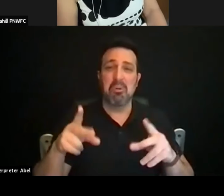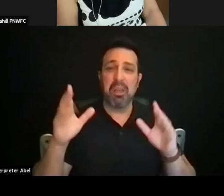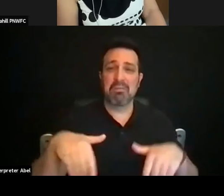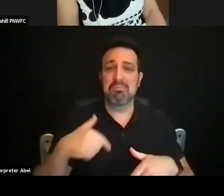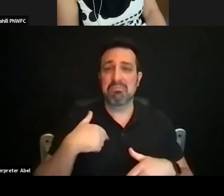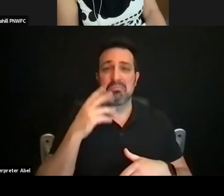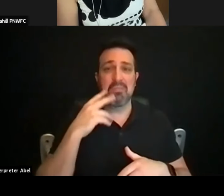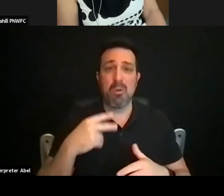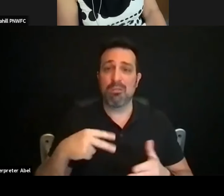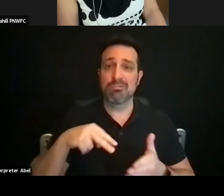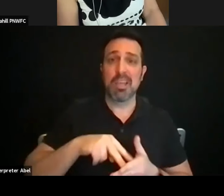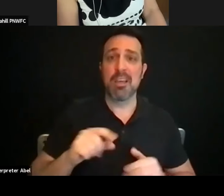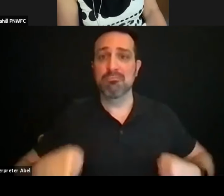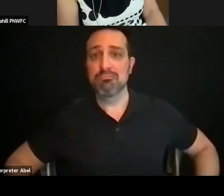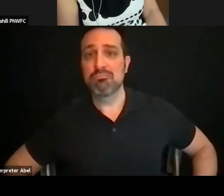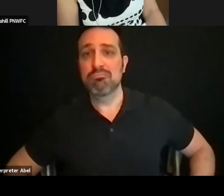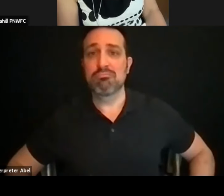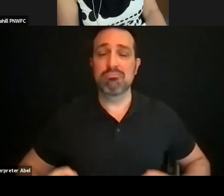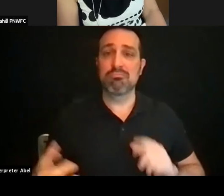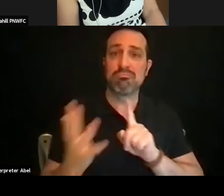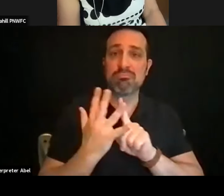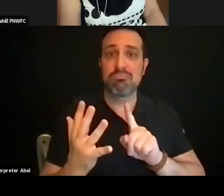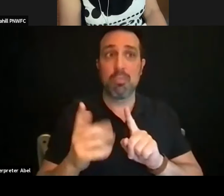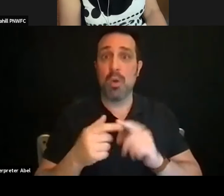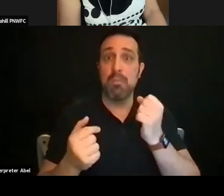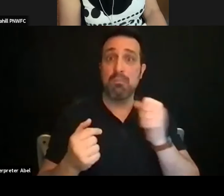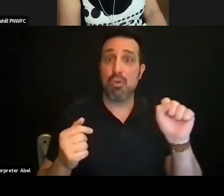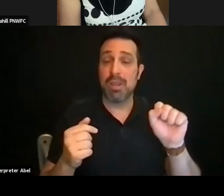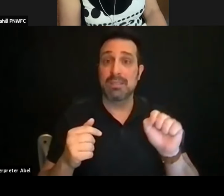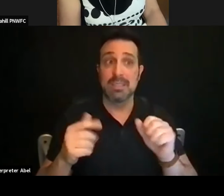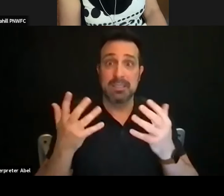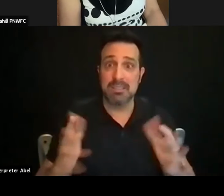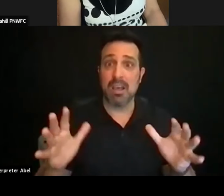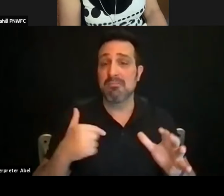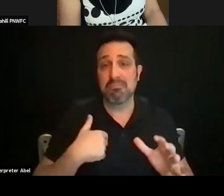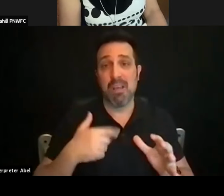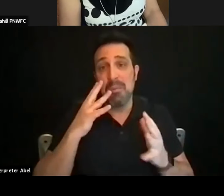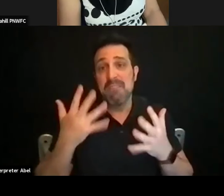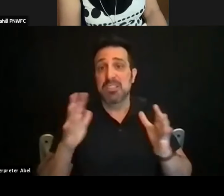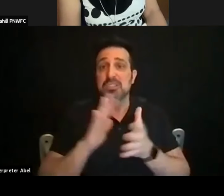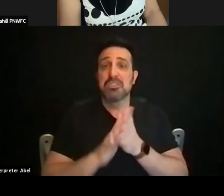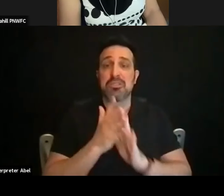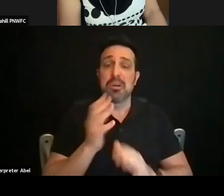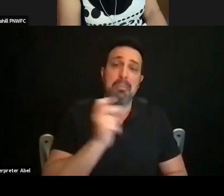Being in a panel, sponsored by the